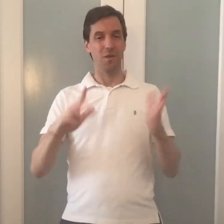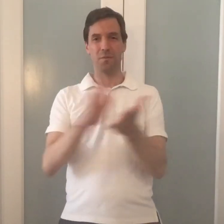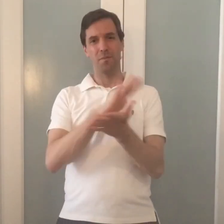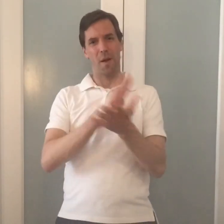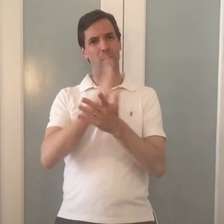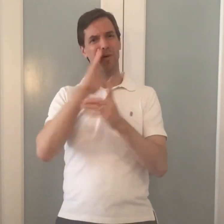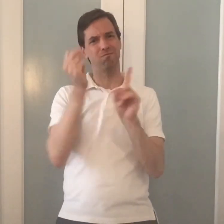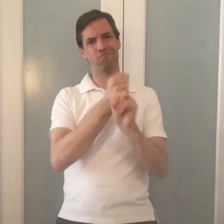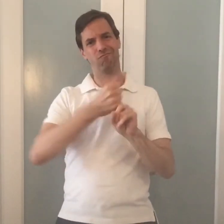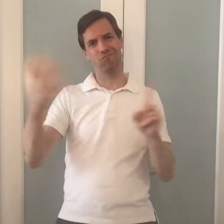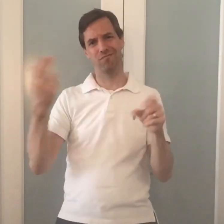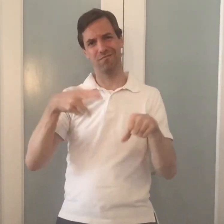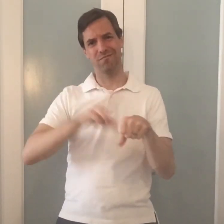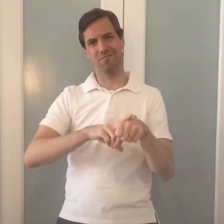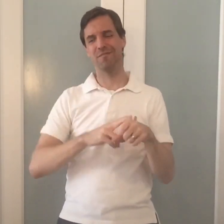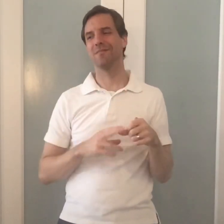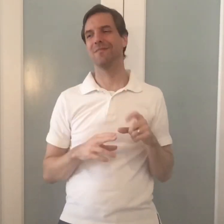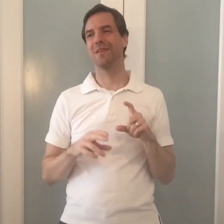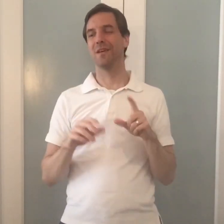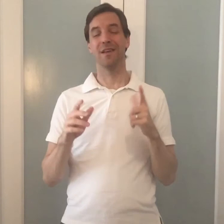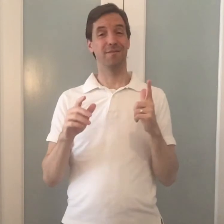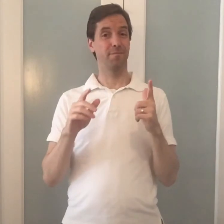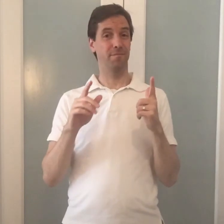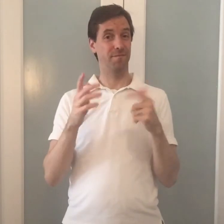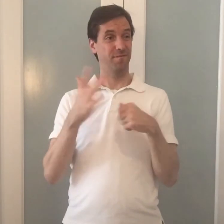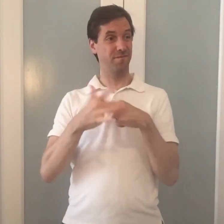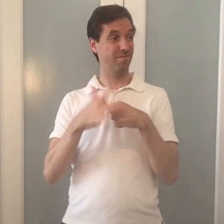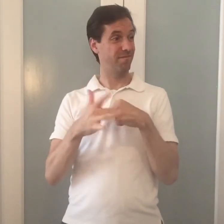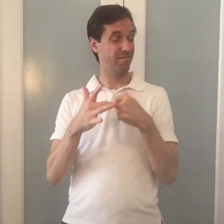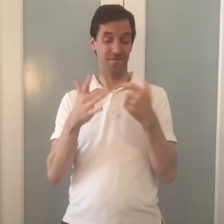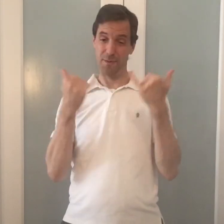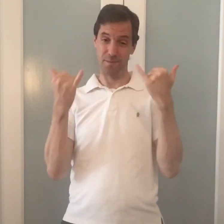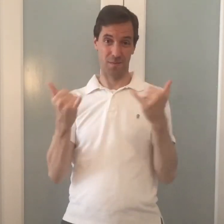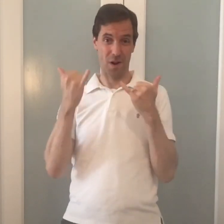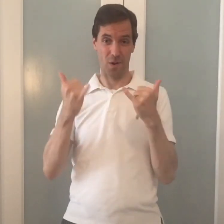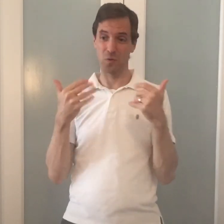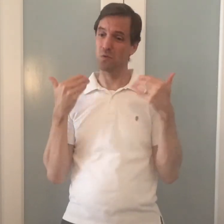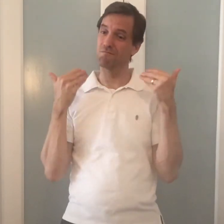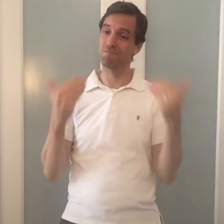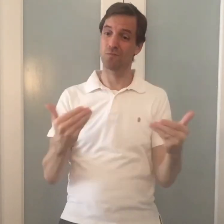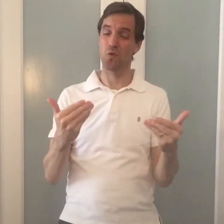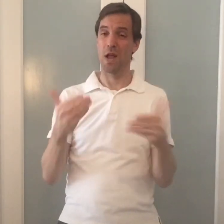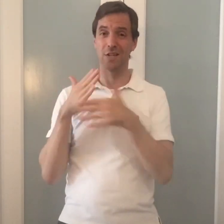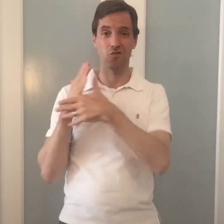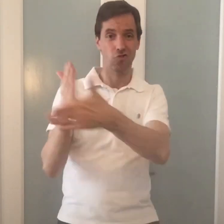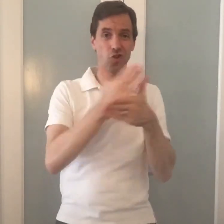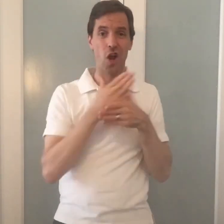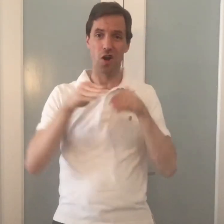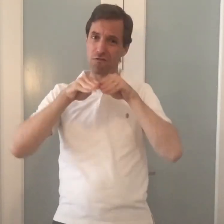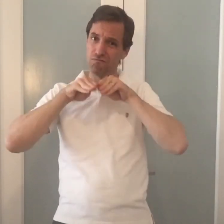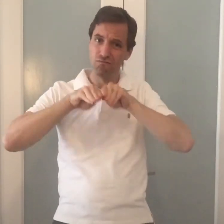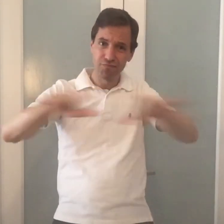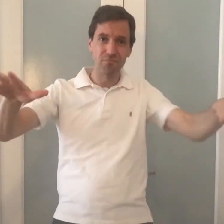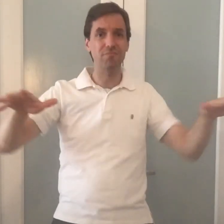their language outcomes through this bottom-up put strategy. So the paper expands all of this, of course, and it's available now - so please go ahead and